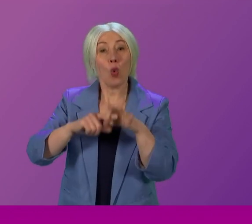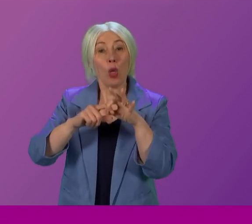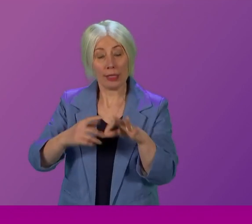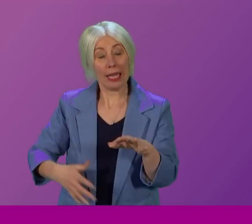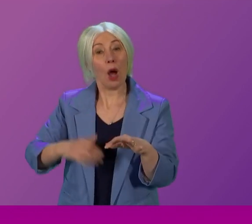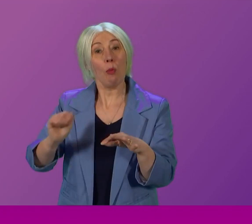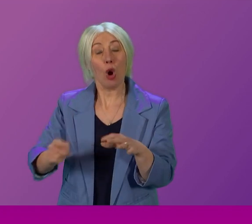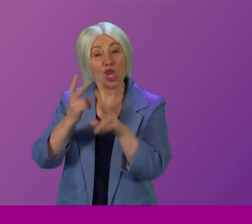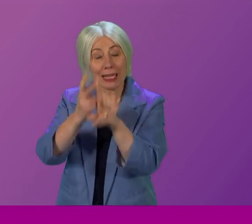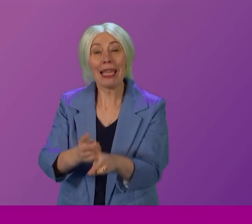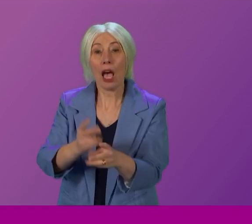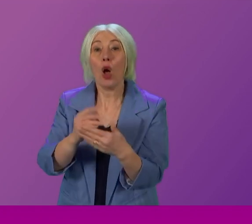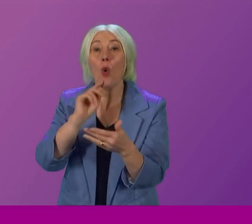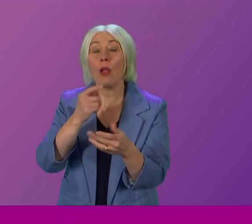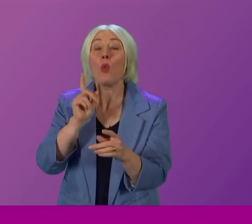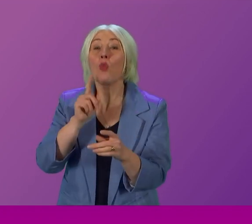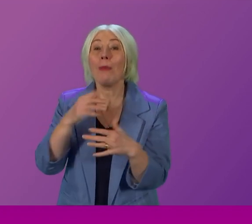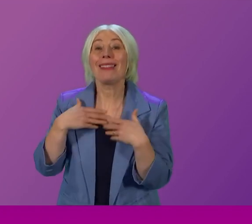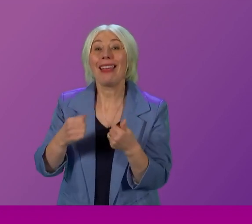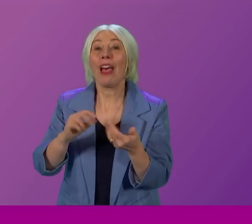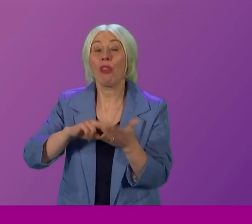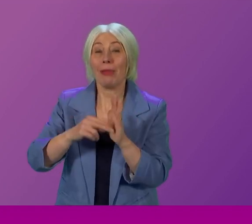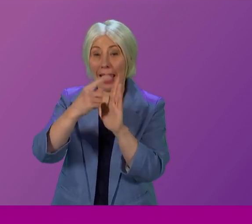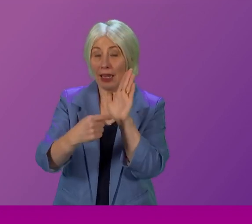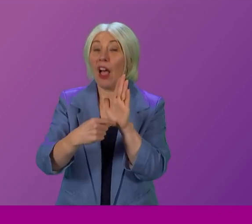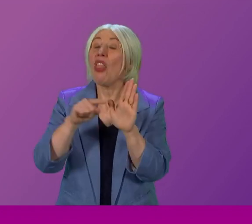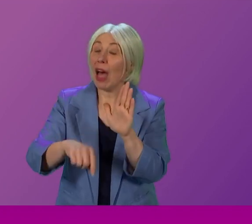which are outlined in the women’s health plan, are a priority and will be taken forward.